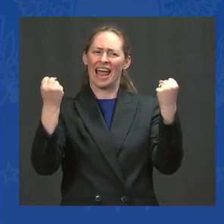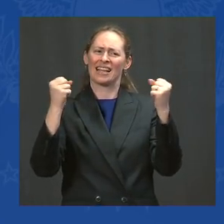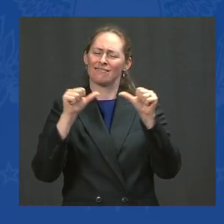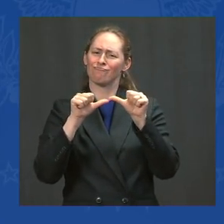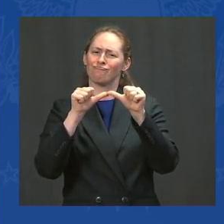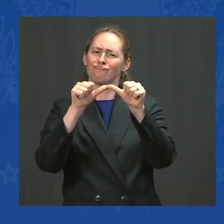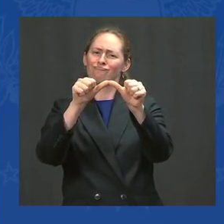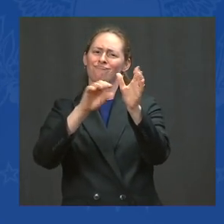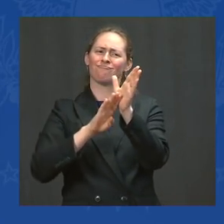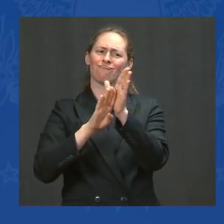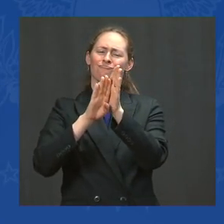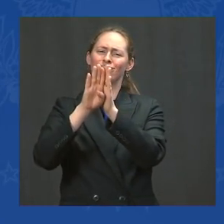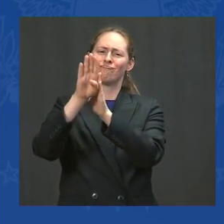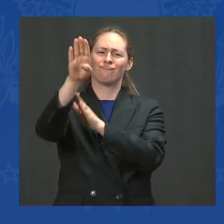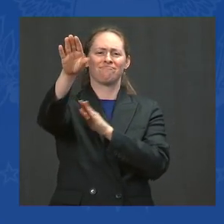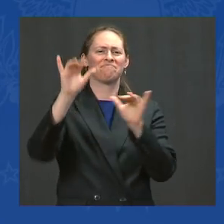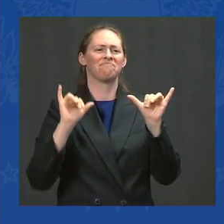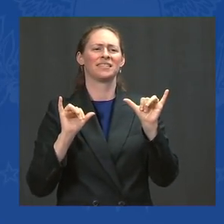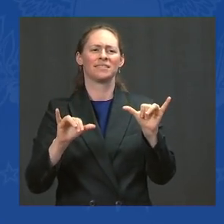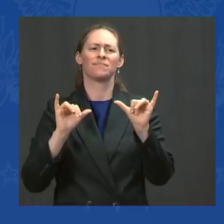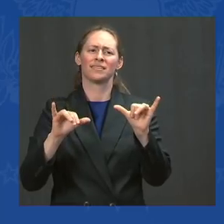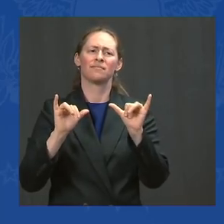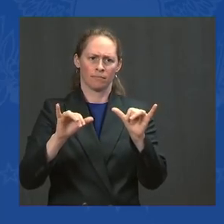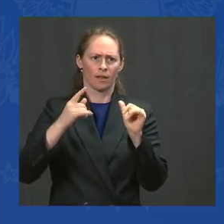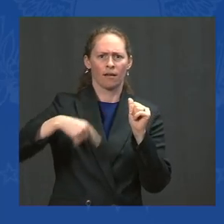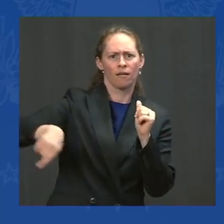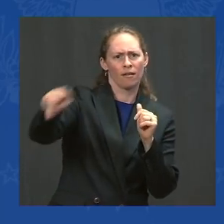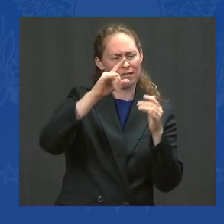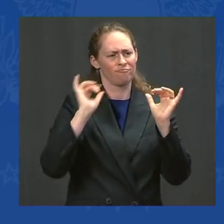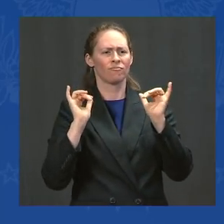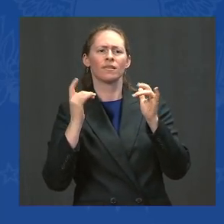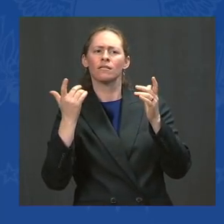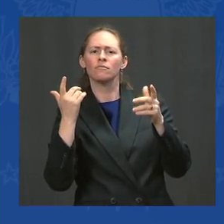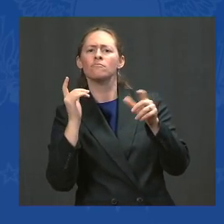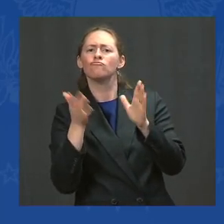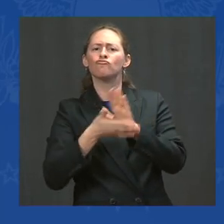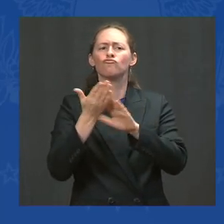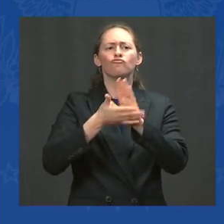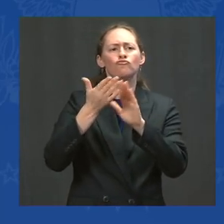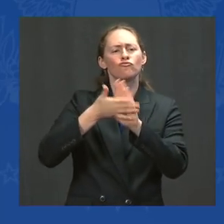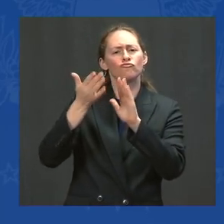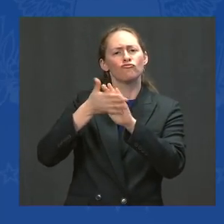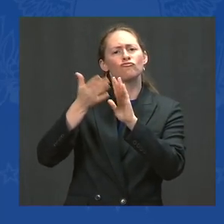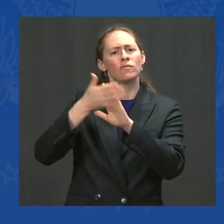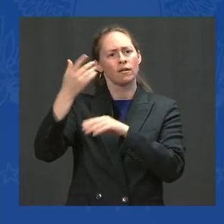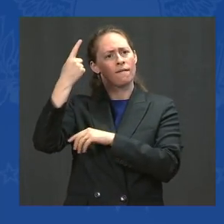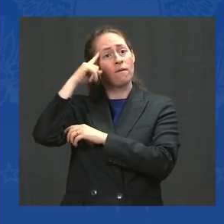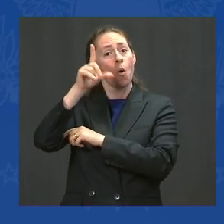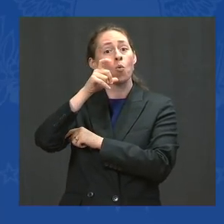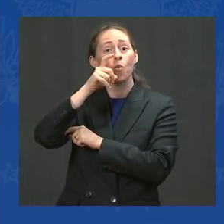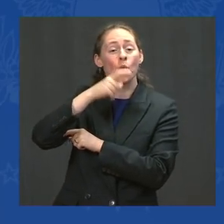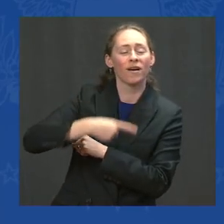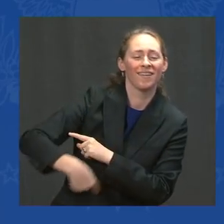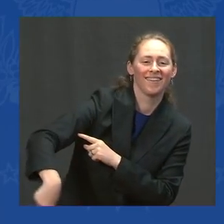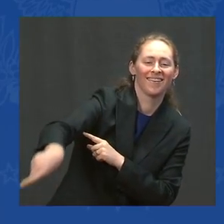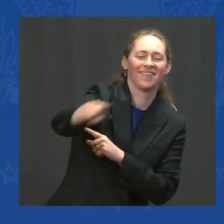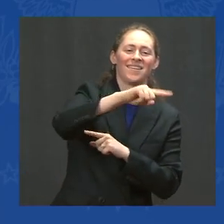the way it's supposed to work: for the good of the American people. So, for all those predictions of doom and gloom,